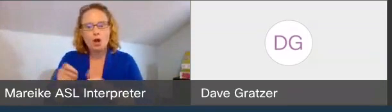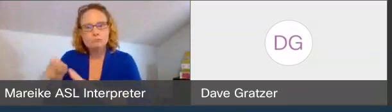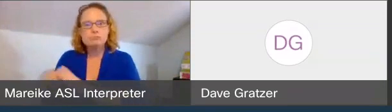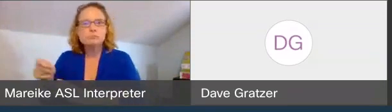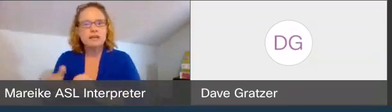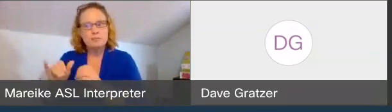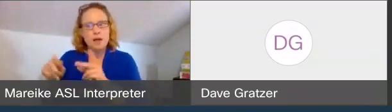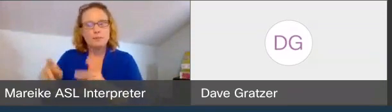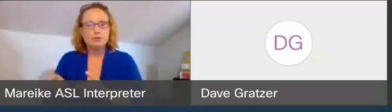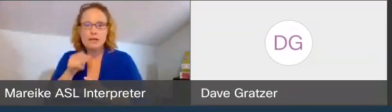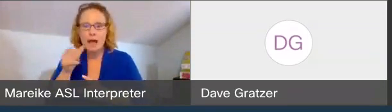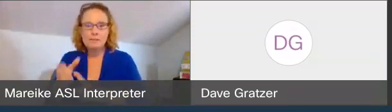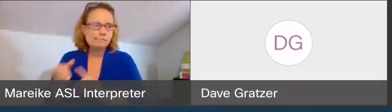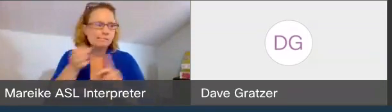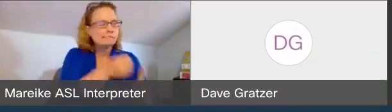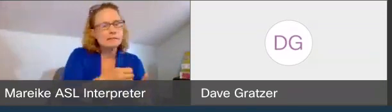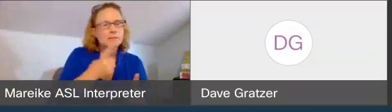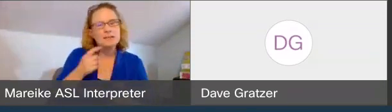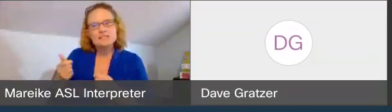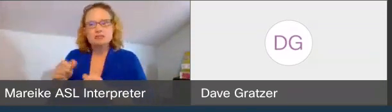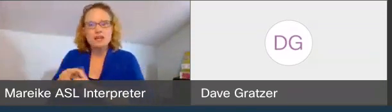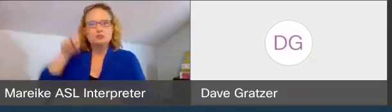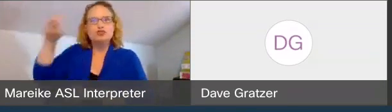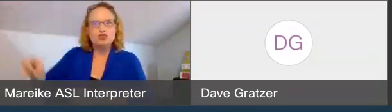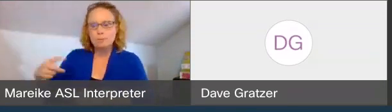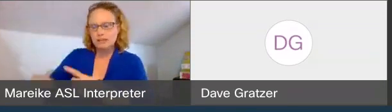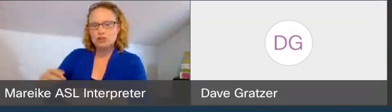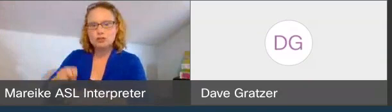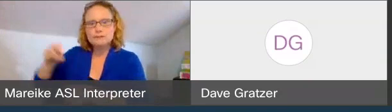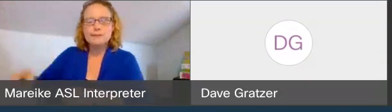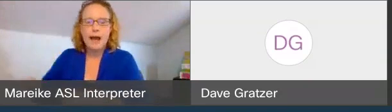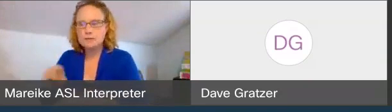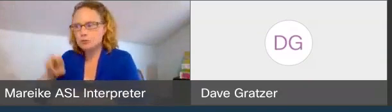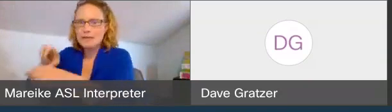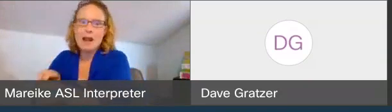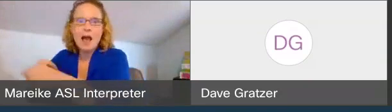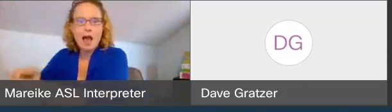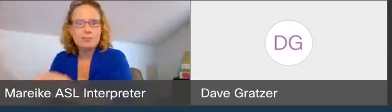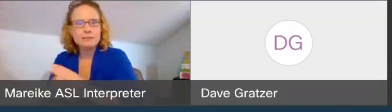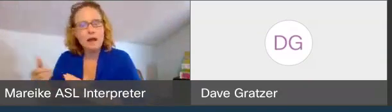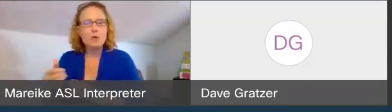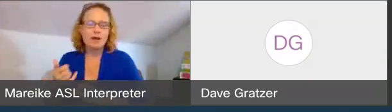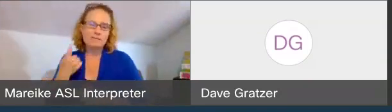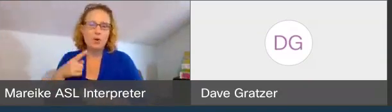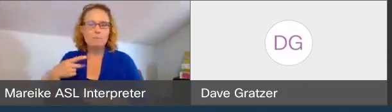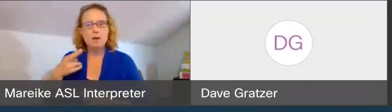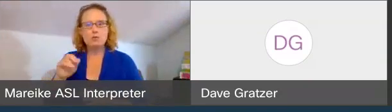for jumping the turnstile to go do their parole report. And we really can help people navigate